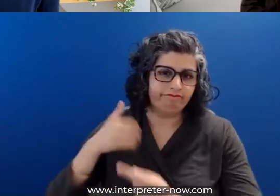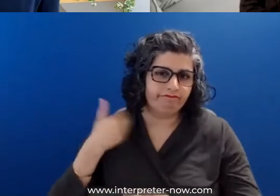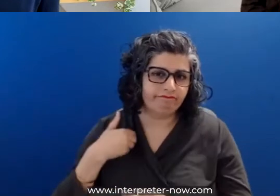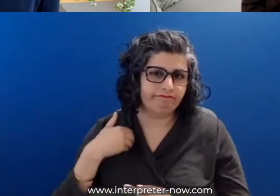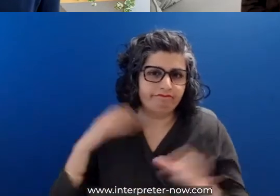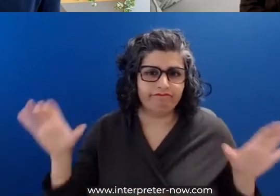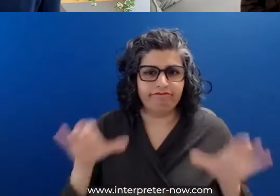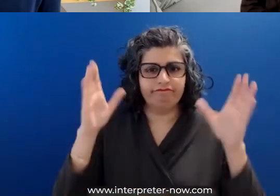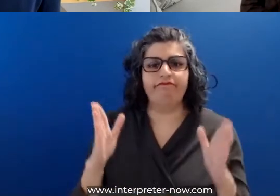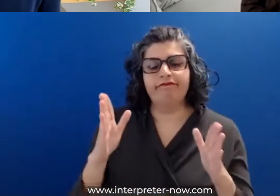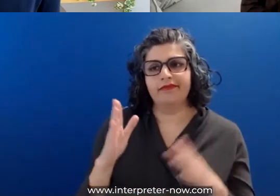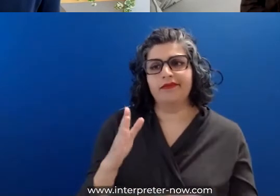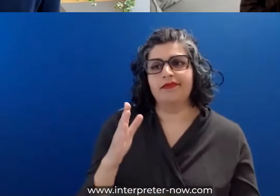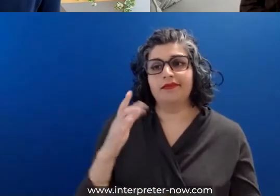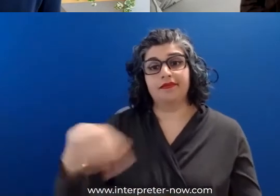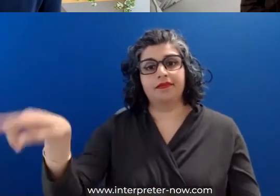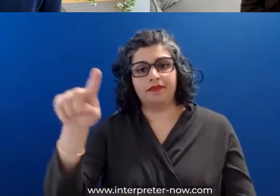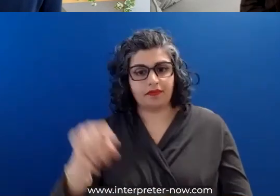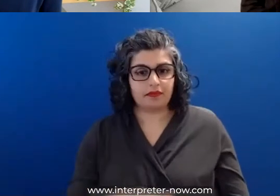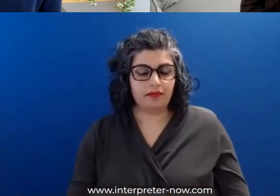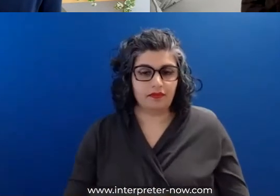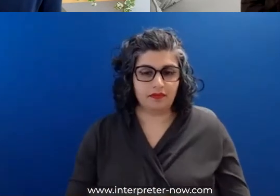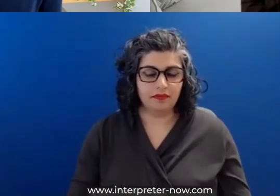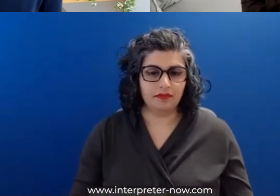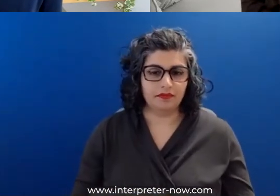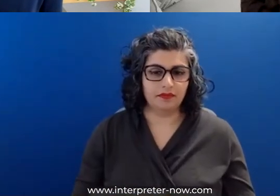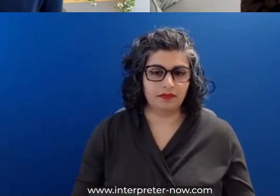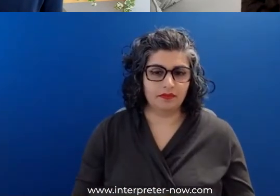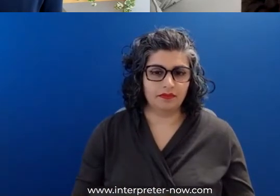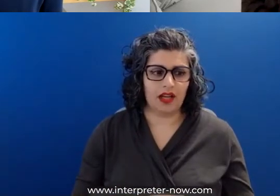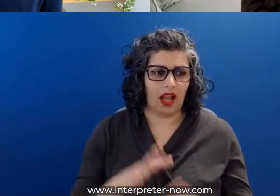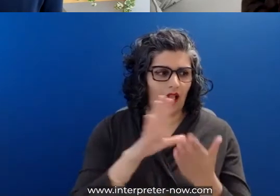been where I was at the time, I learned that there were whole movements and communities